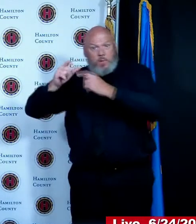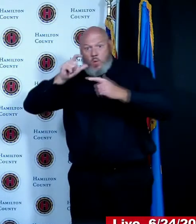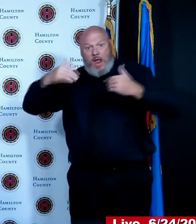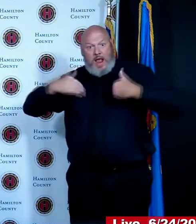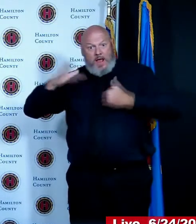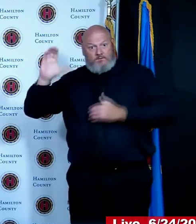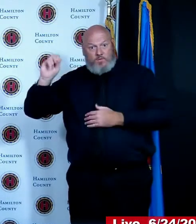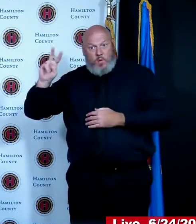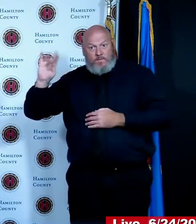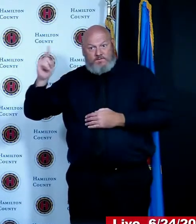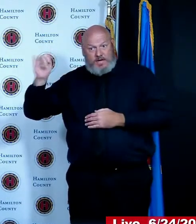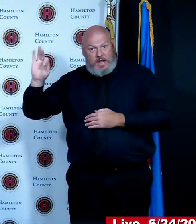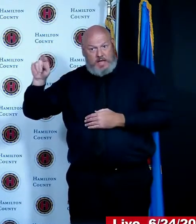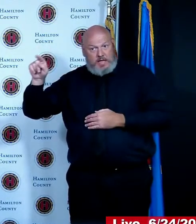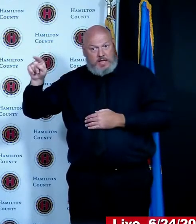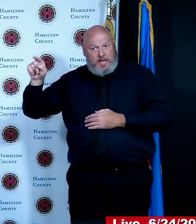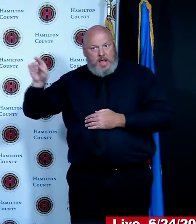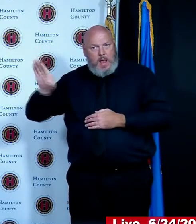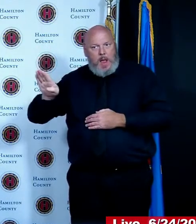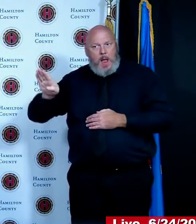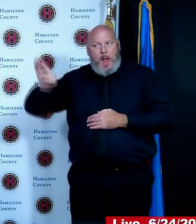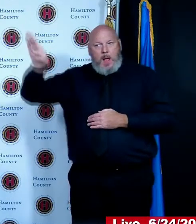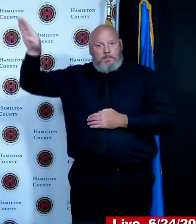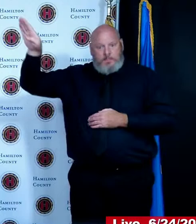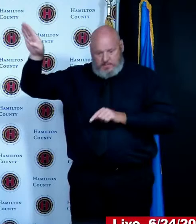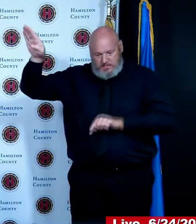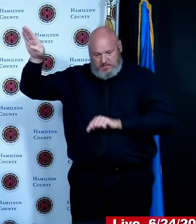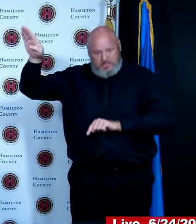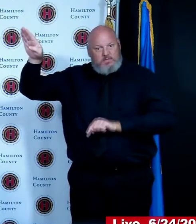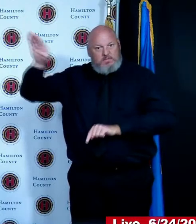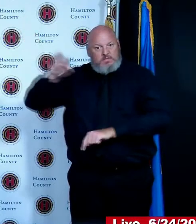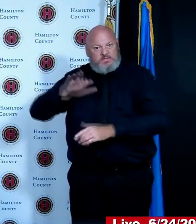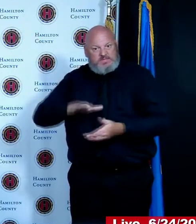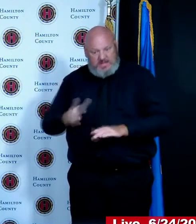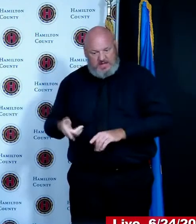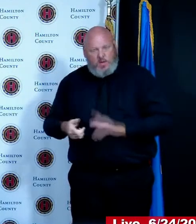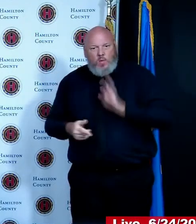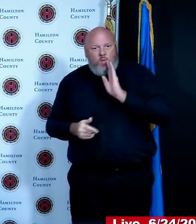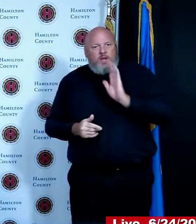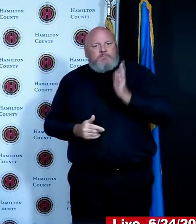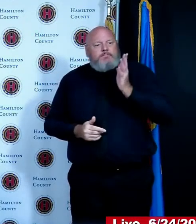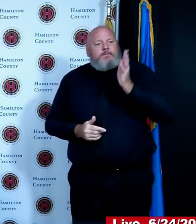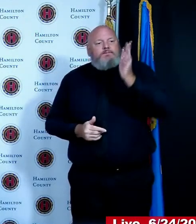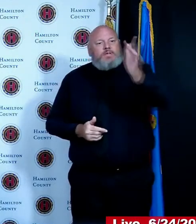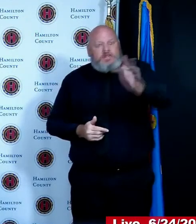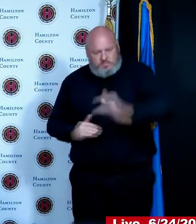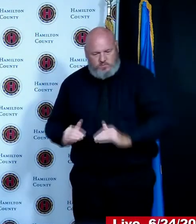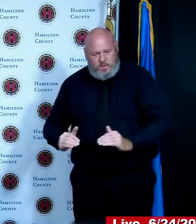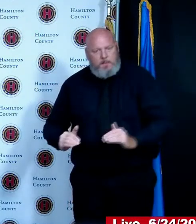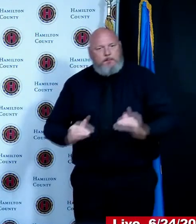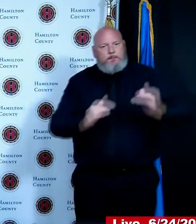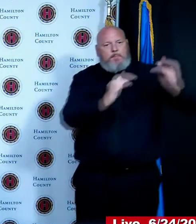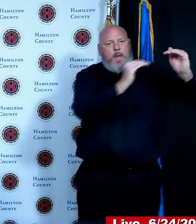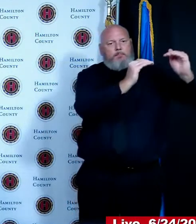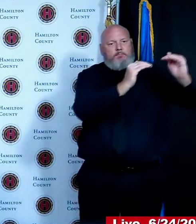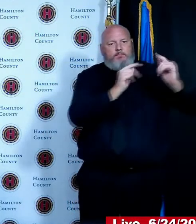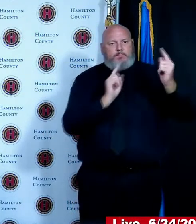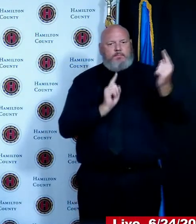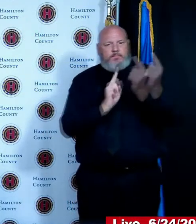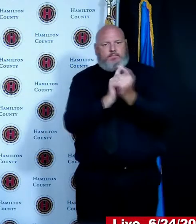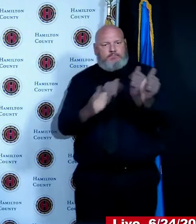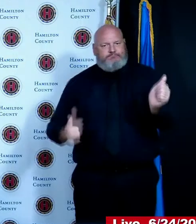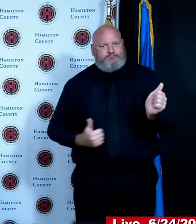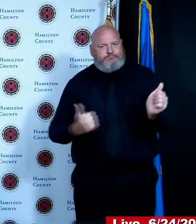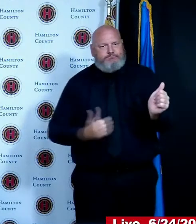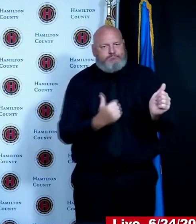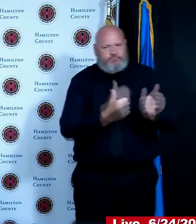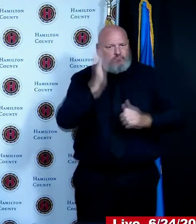increased spike in positive cases we've got an uptick in hospitalizations this